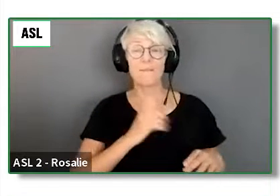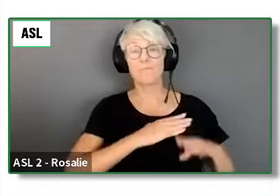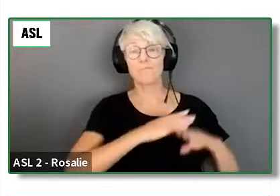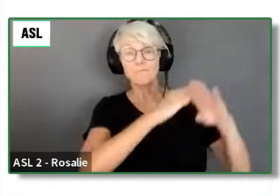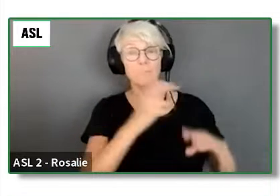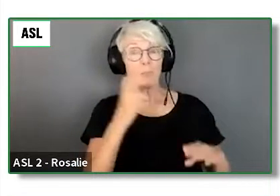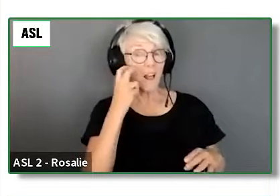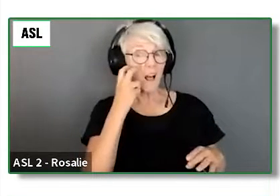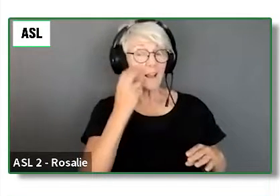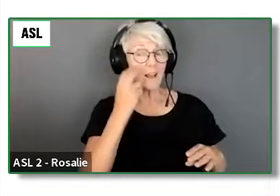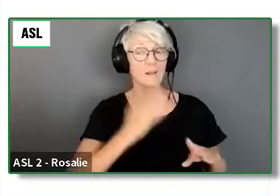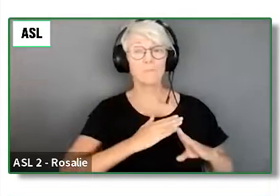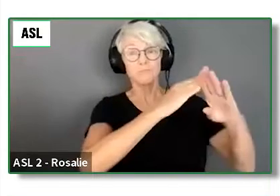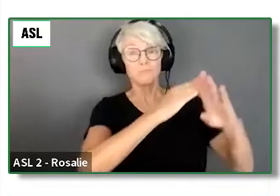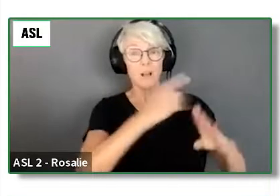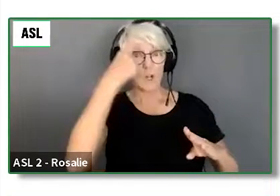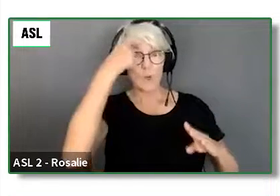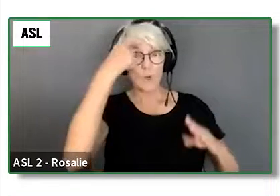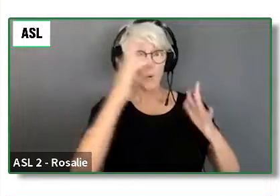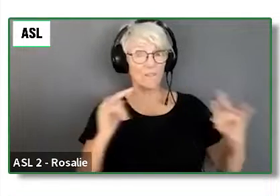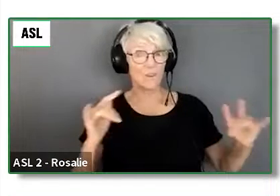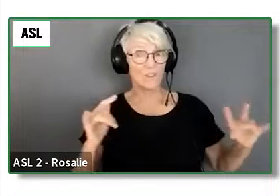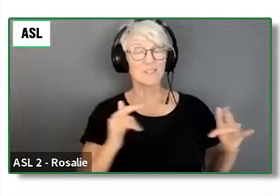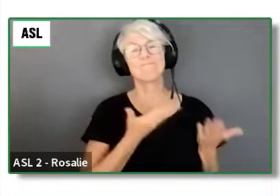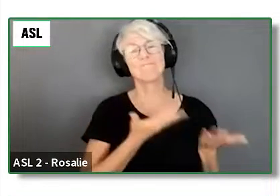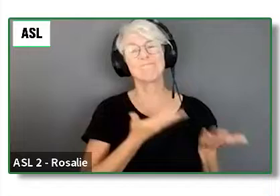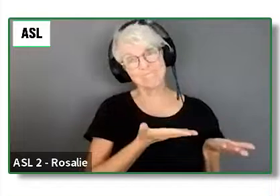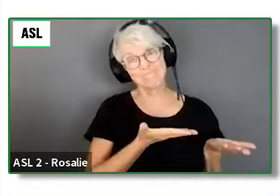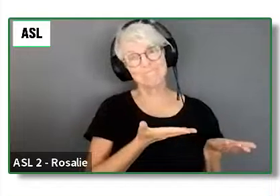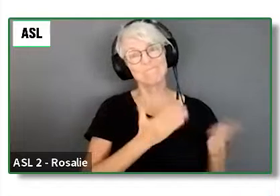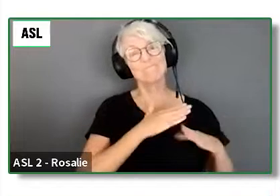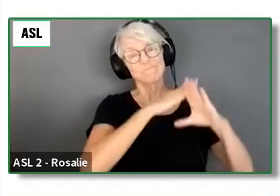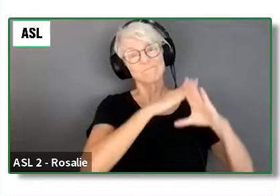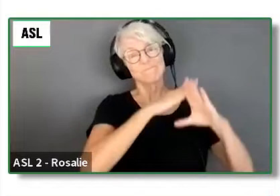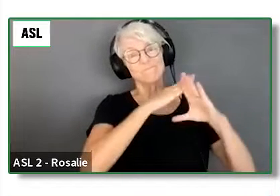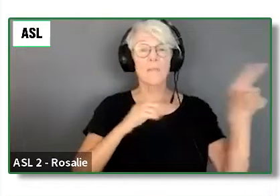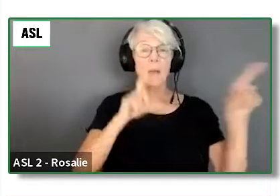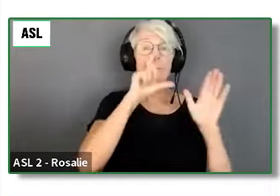And in this first slide uh there's a picture of a paved trail